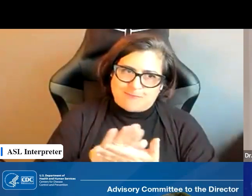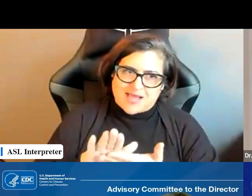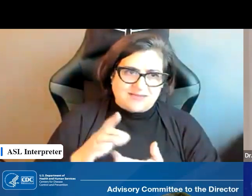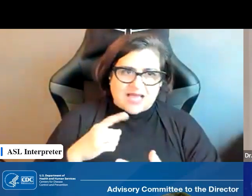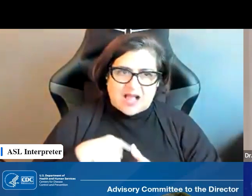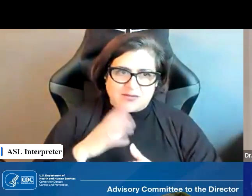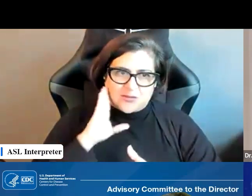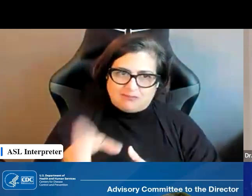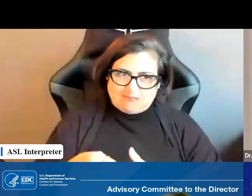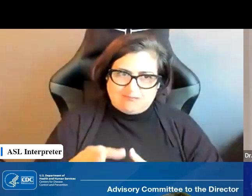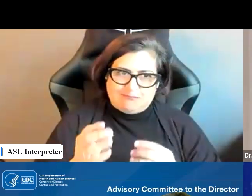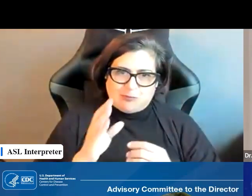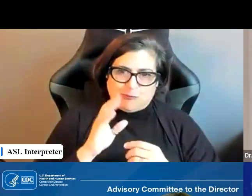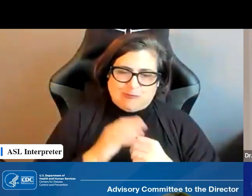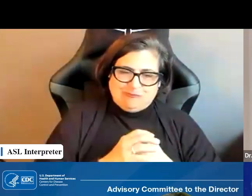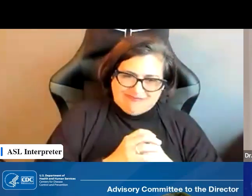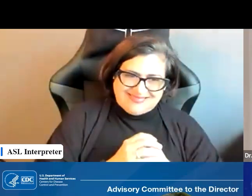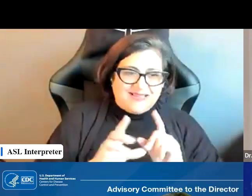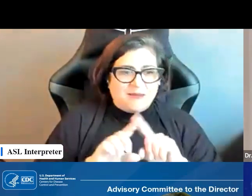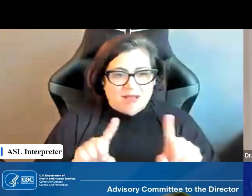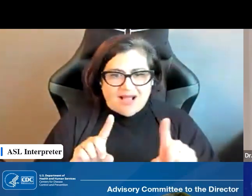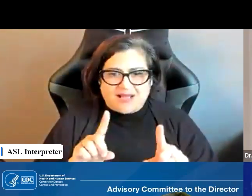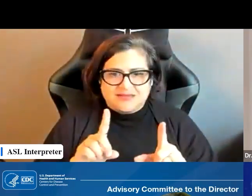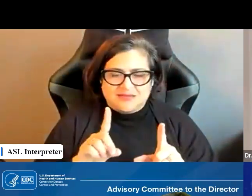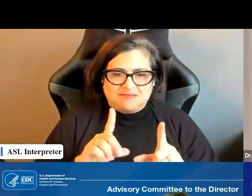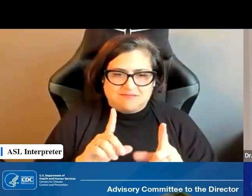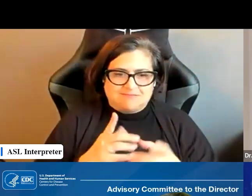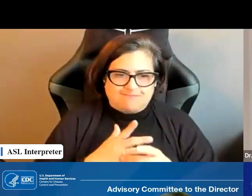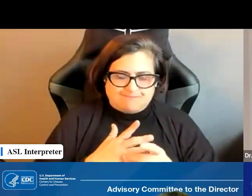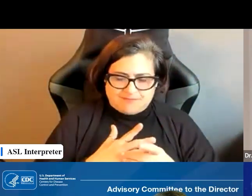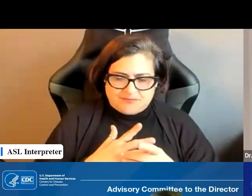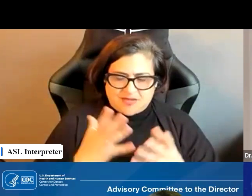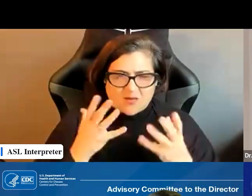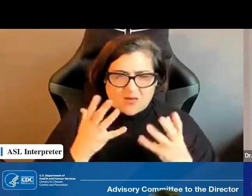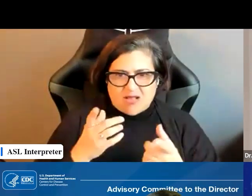But I do think that to Julie's point, many state and local health departments no longer feel